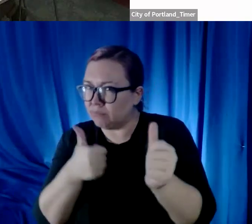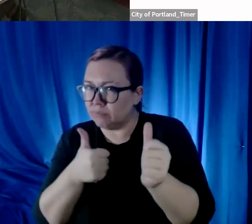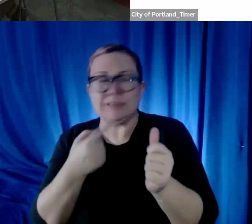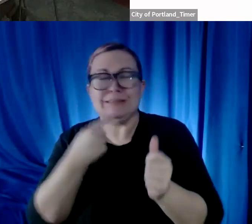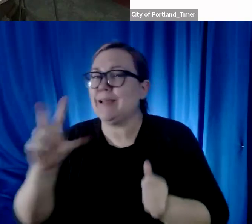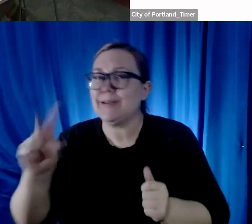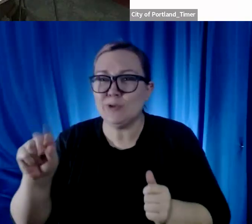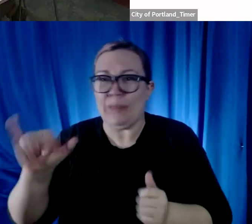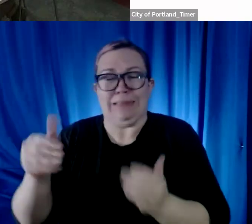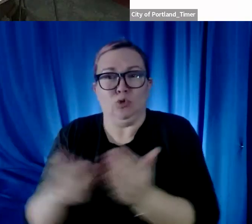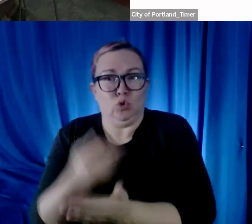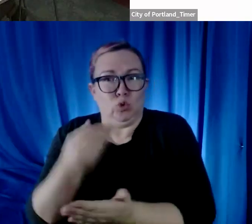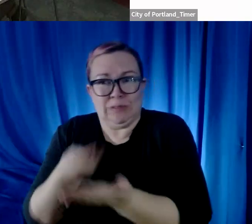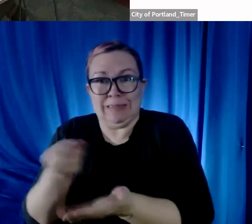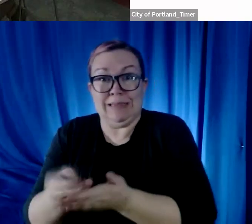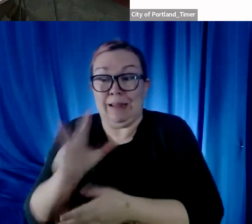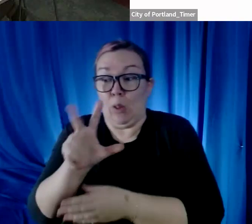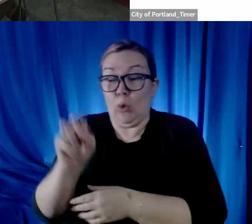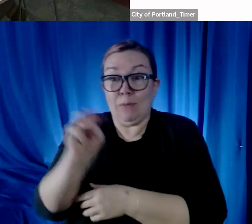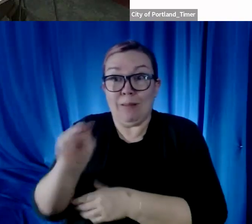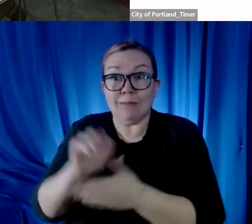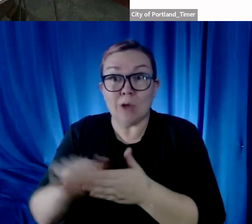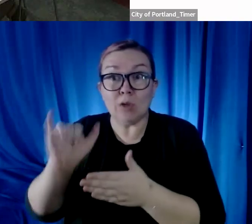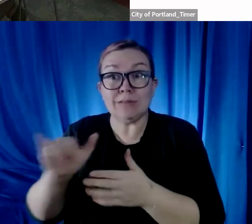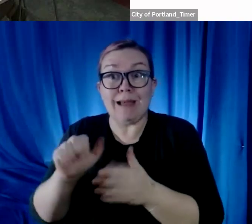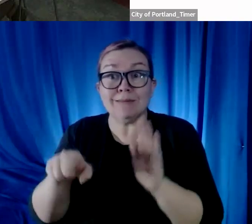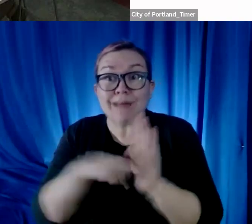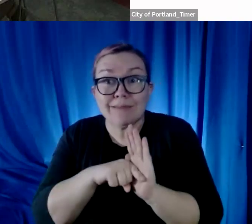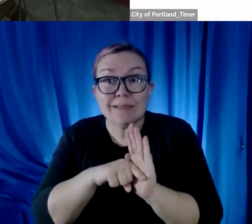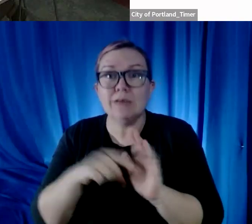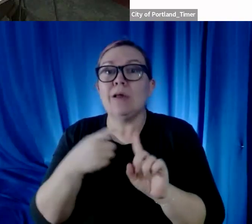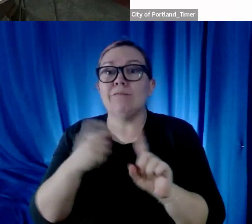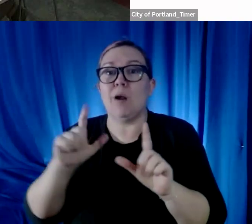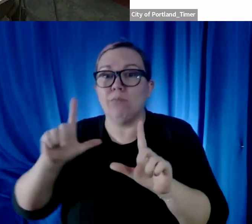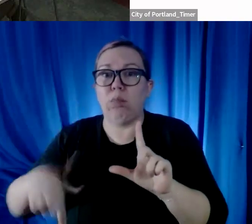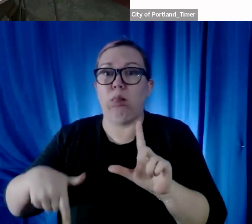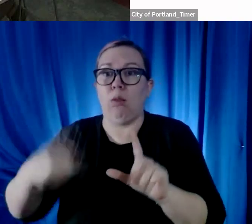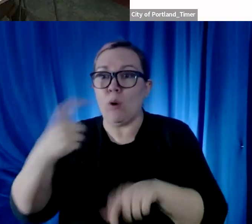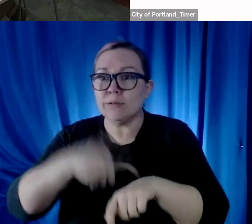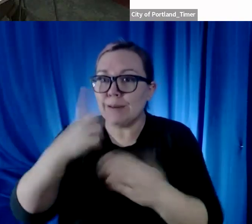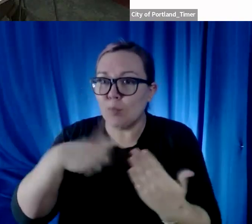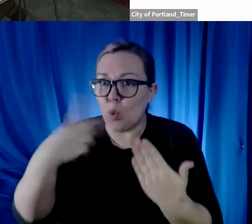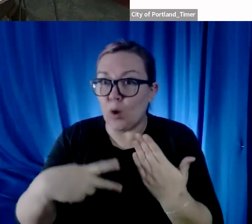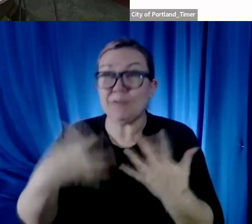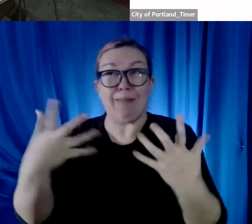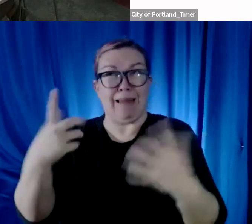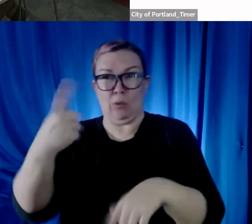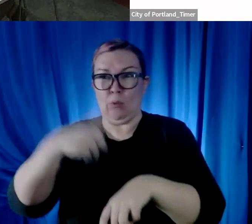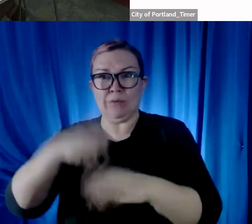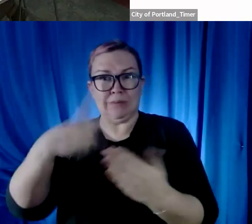Additionally, $30 million of that shortfall is from expiring one-time programs. A lot of those one-time programs, if you ask the former counsel.